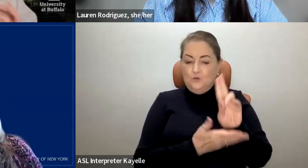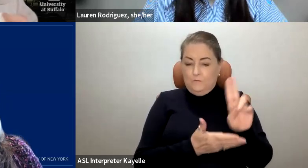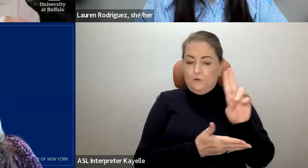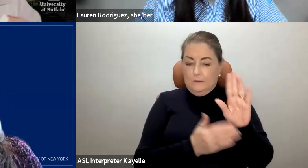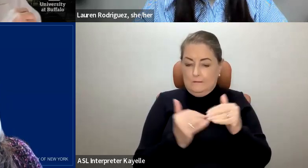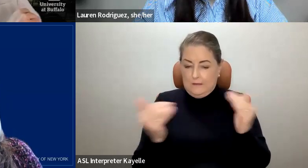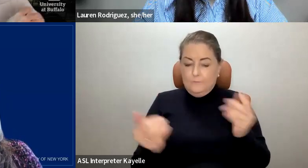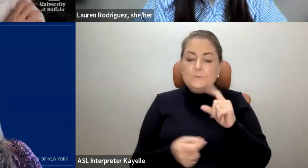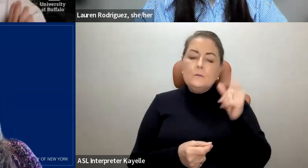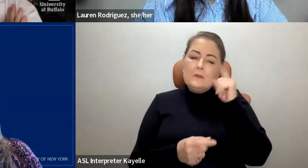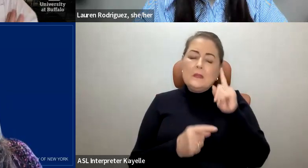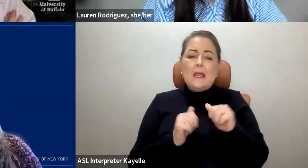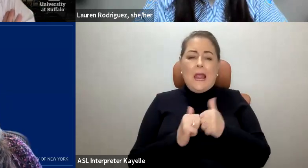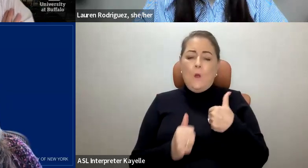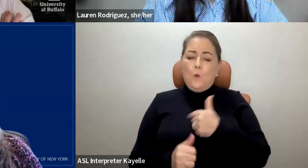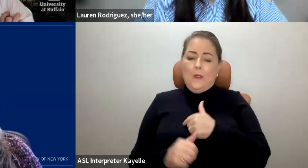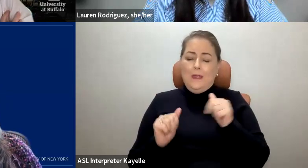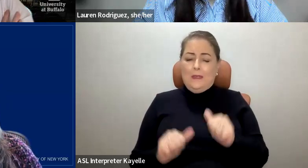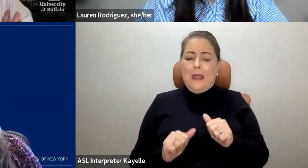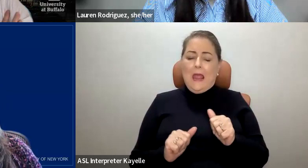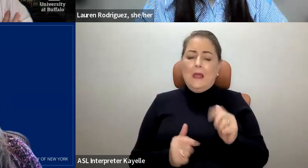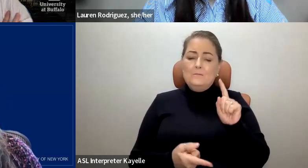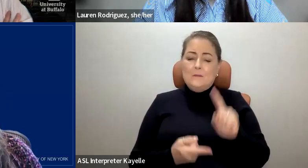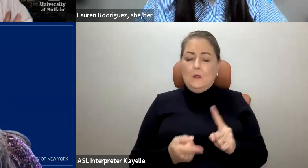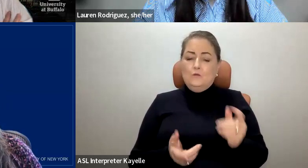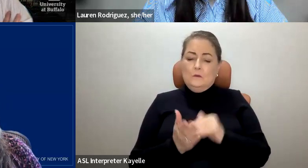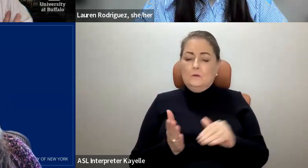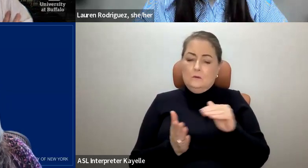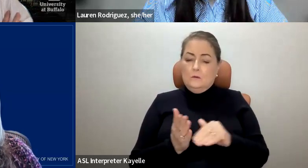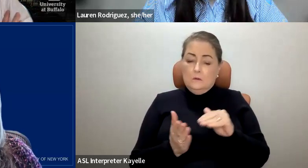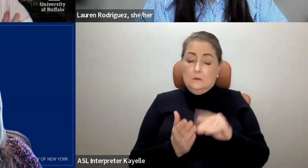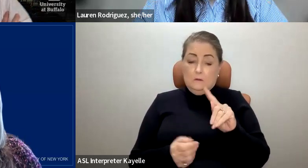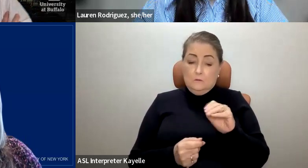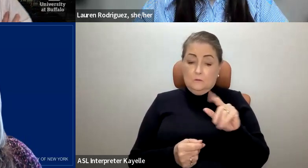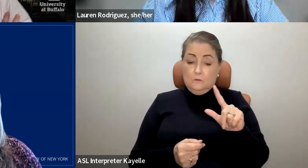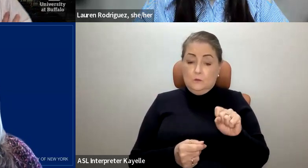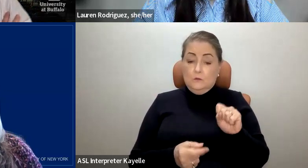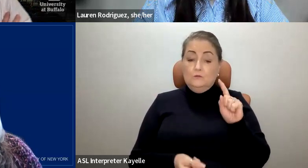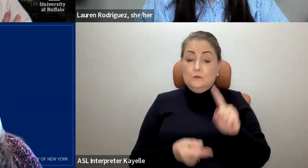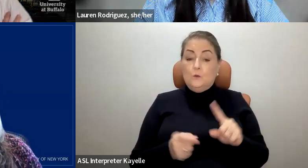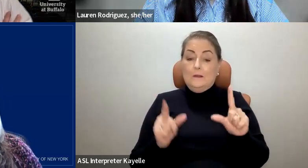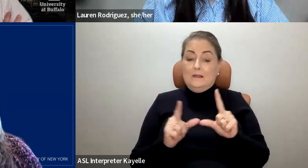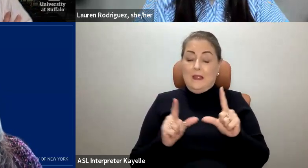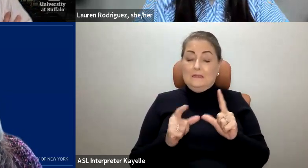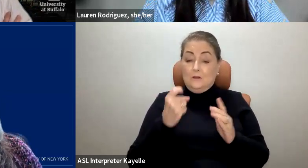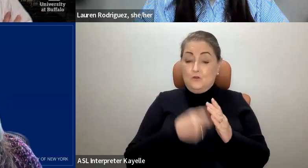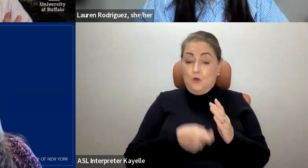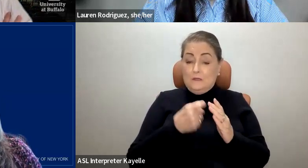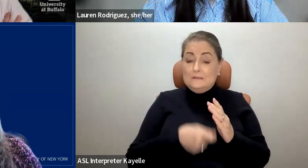think about how we can minimize redundancy of tools and reduce licensing costs. And so it is really in that integration of